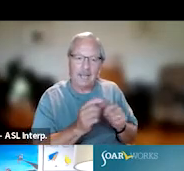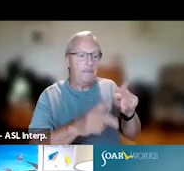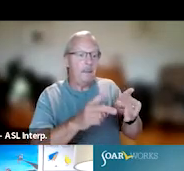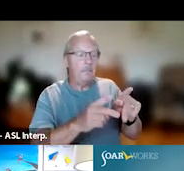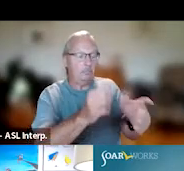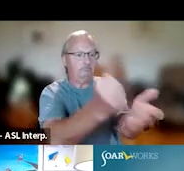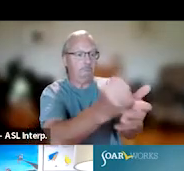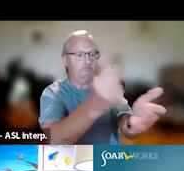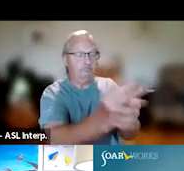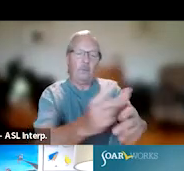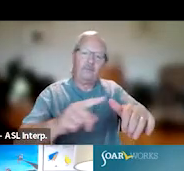and get approved quickly.